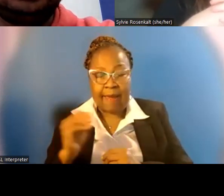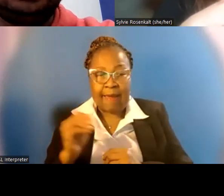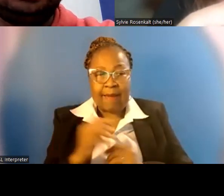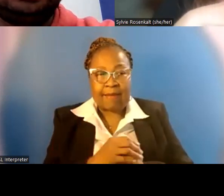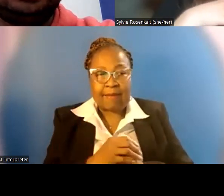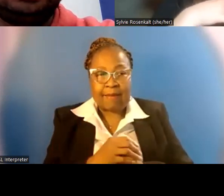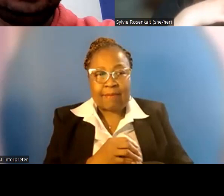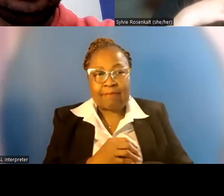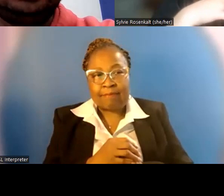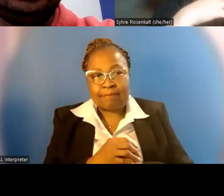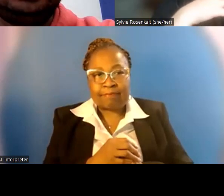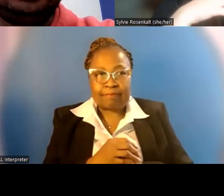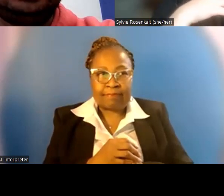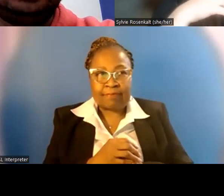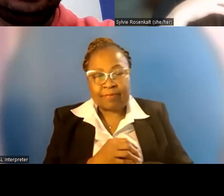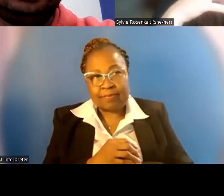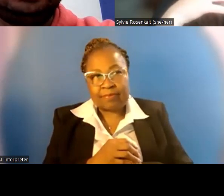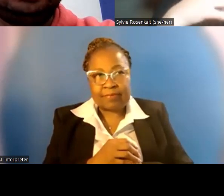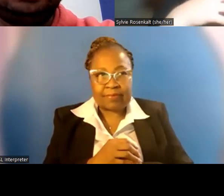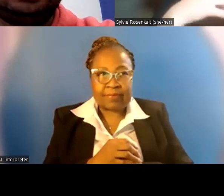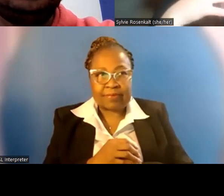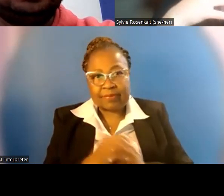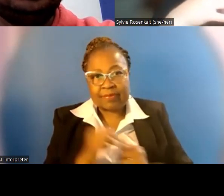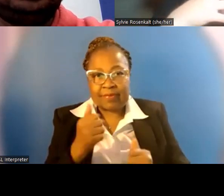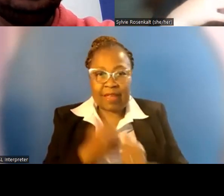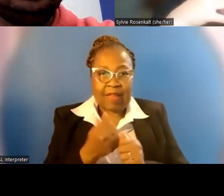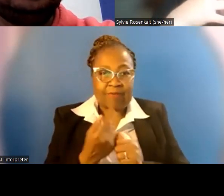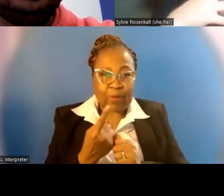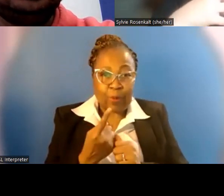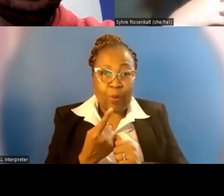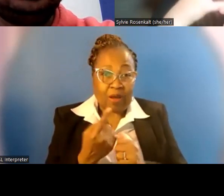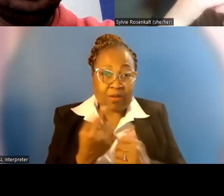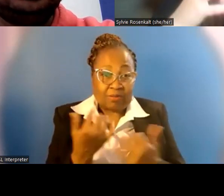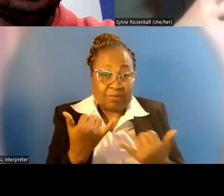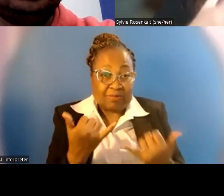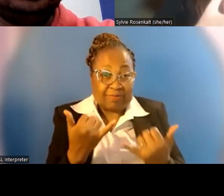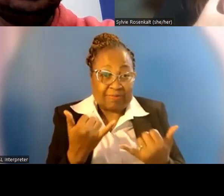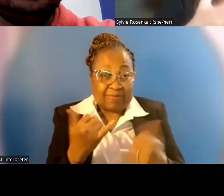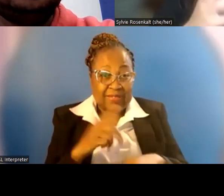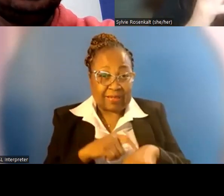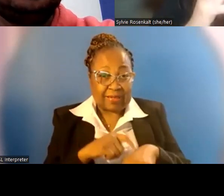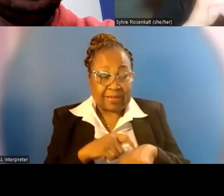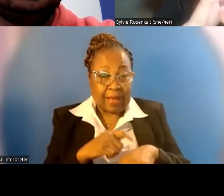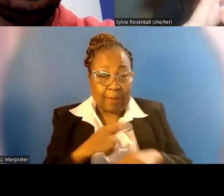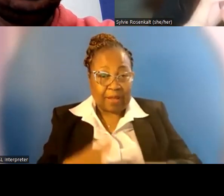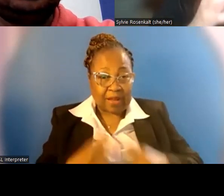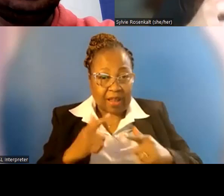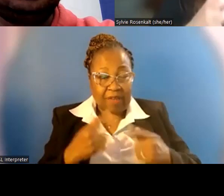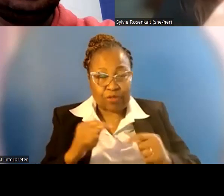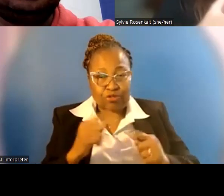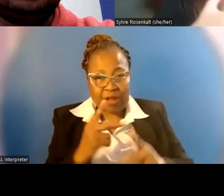sort of everyone at this time in life is like trying to work out what an adult relationship